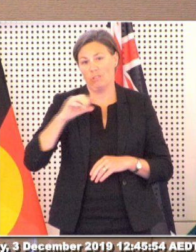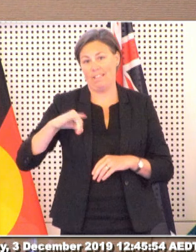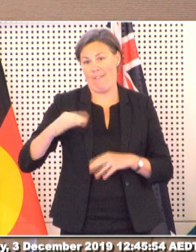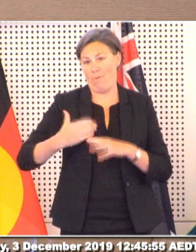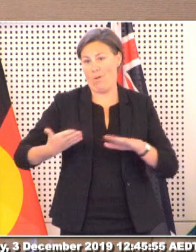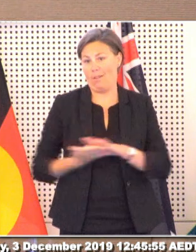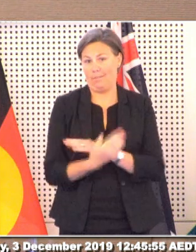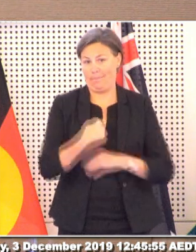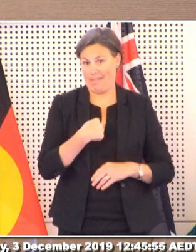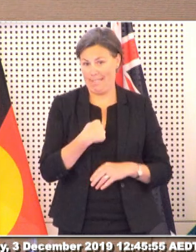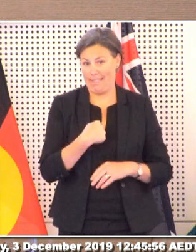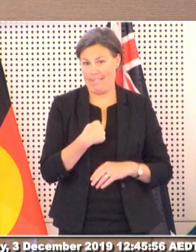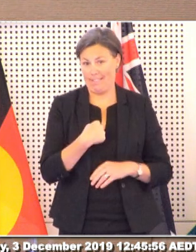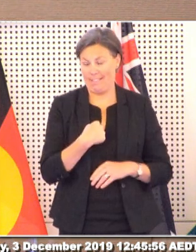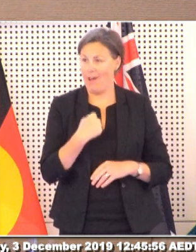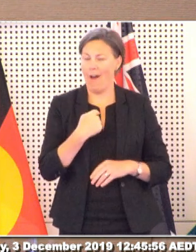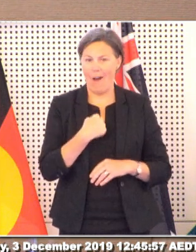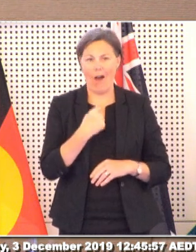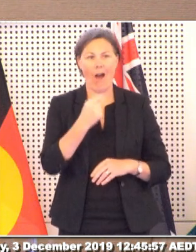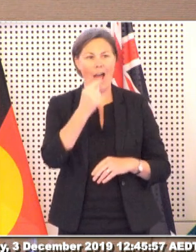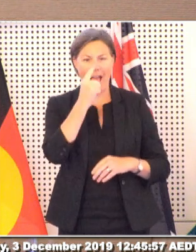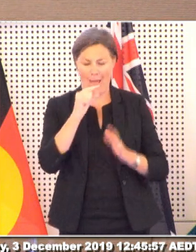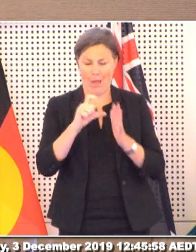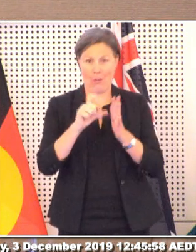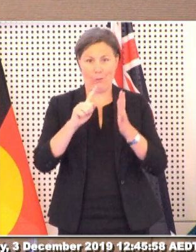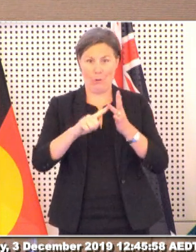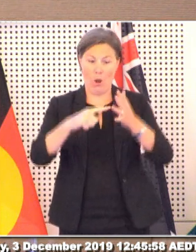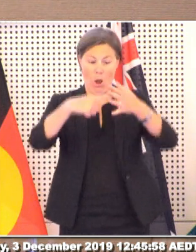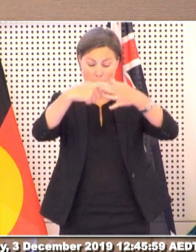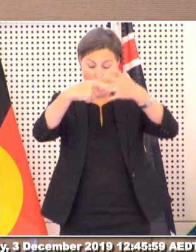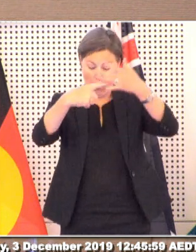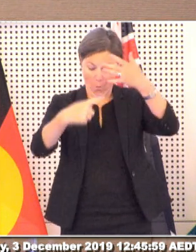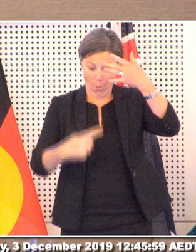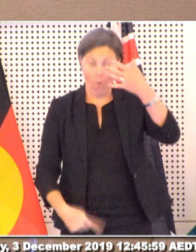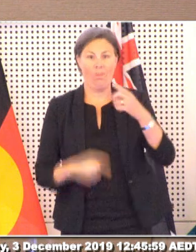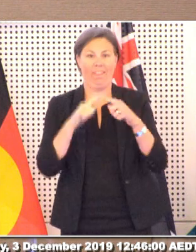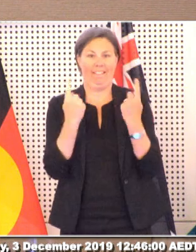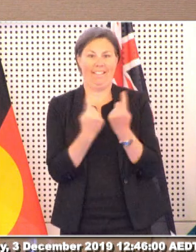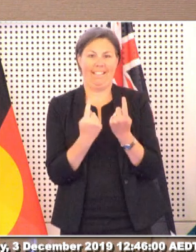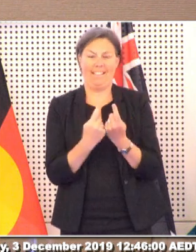So I’m able to fulfil those functions with the resources that I have.